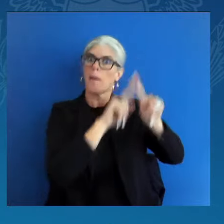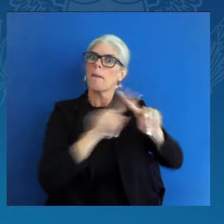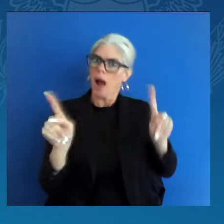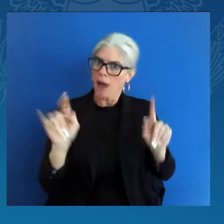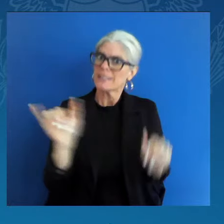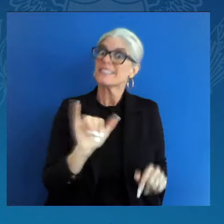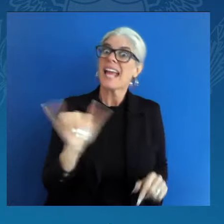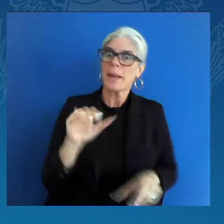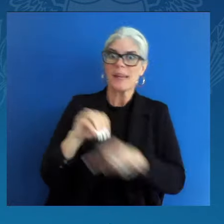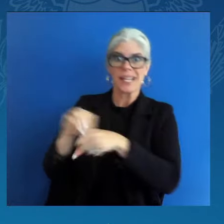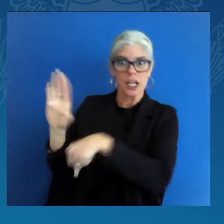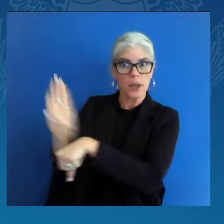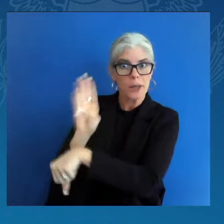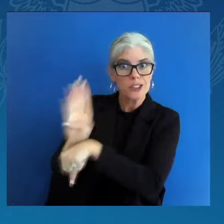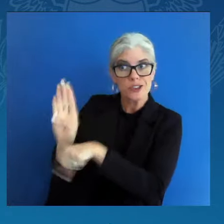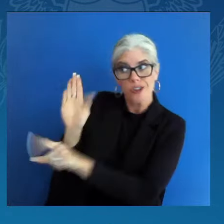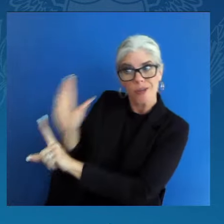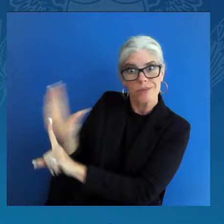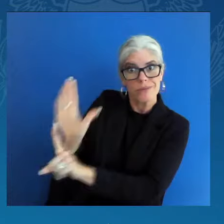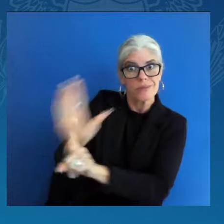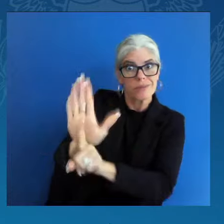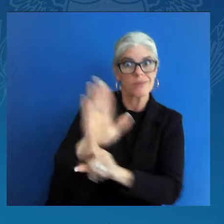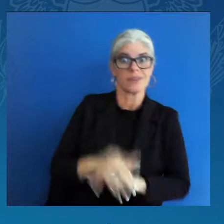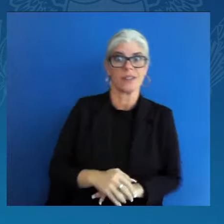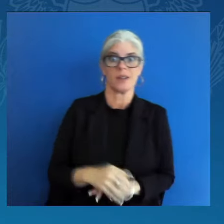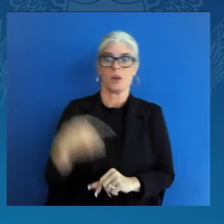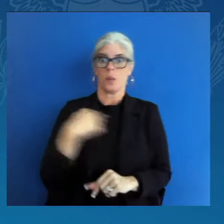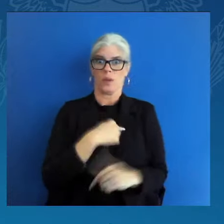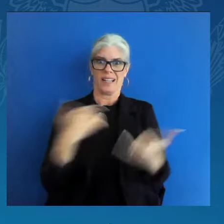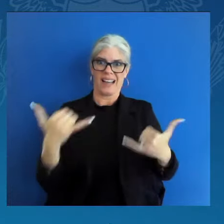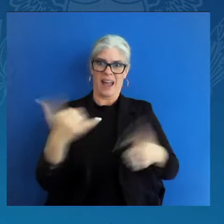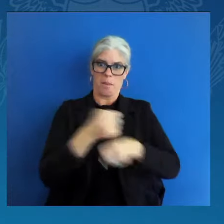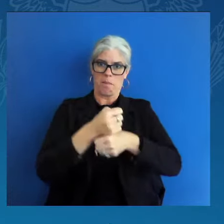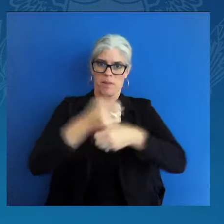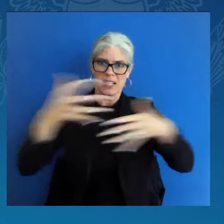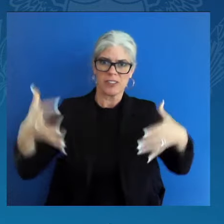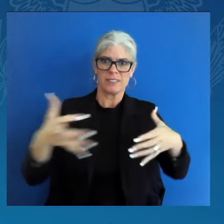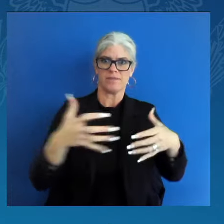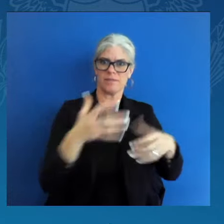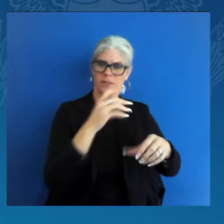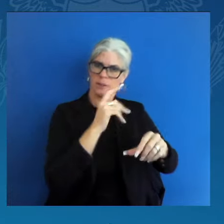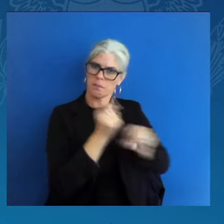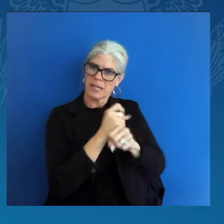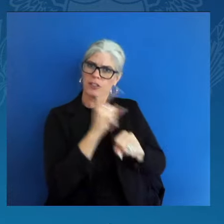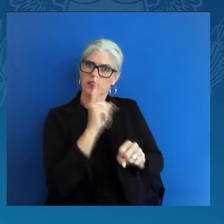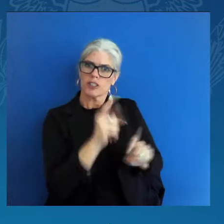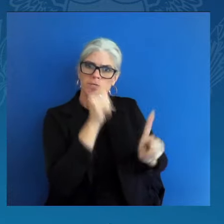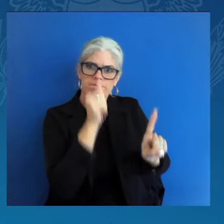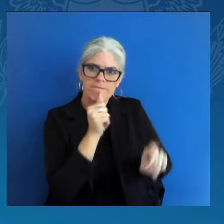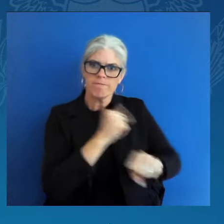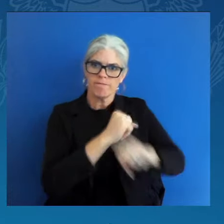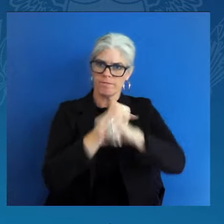protecting our assets are fundamental to ensuring that we and our allies and partners are able to take advantage of the opportunities